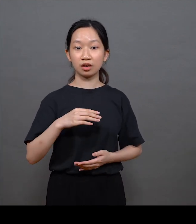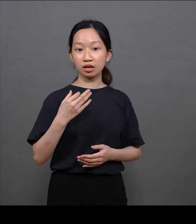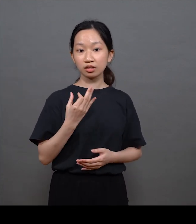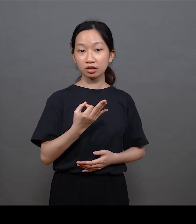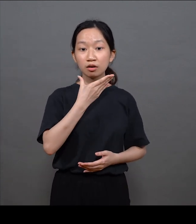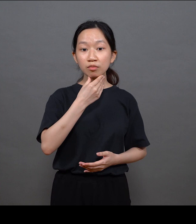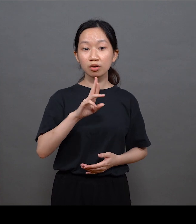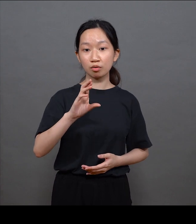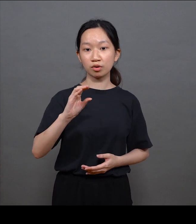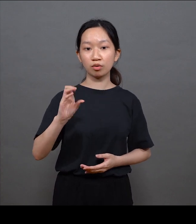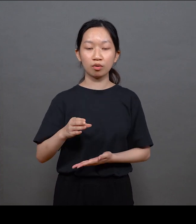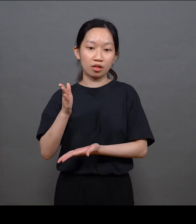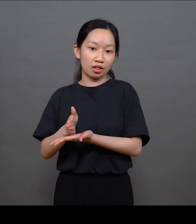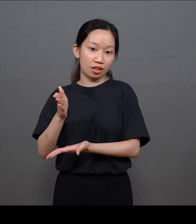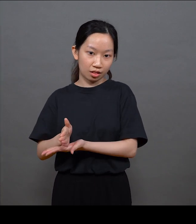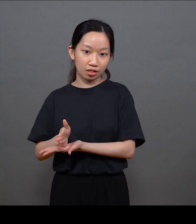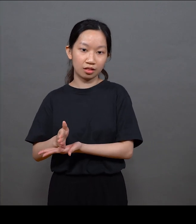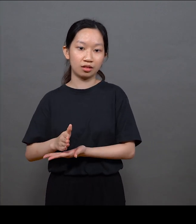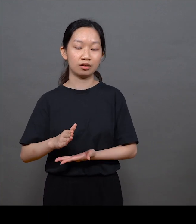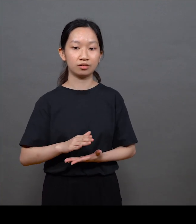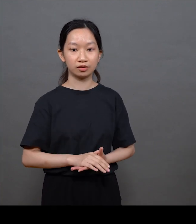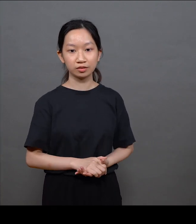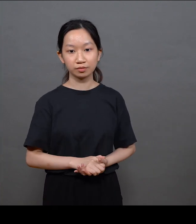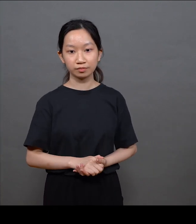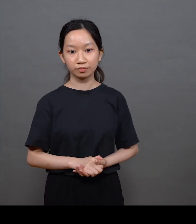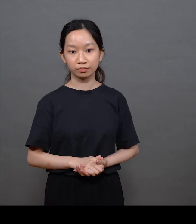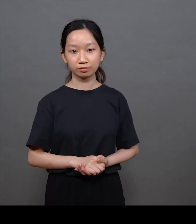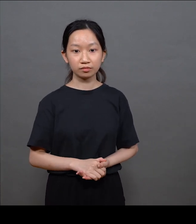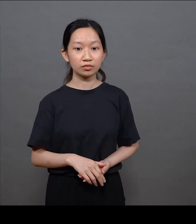the Sanyo ROBO series doesn't As Sunny was saying, there's a corporate history